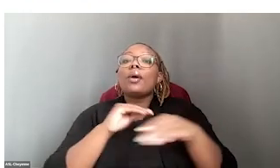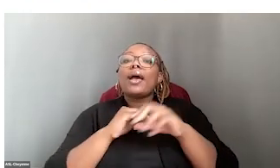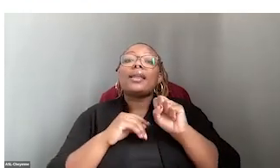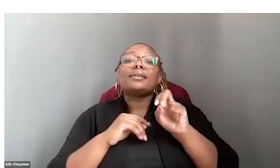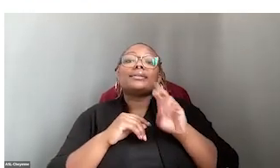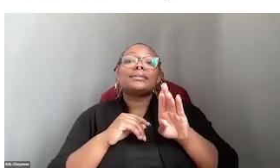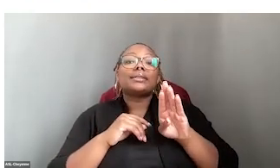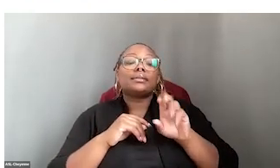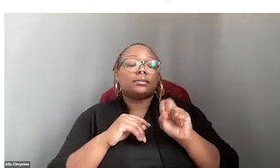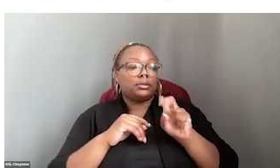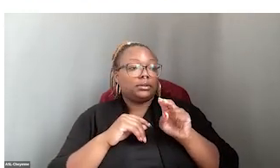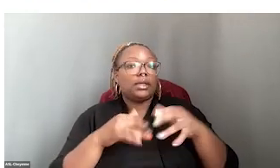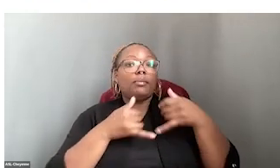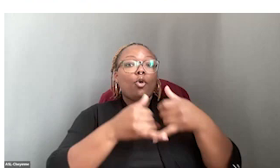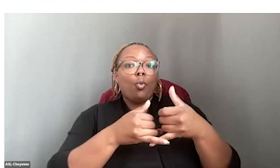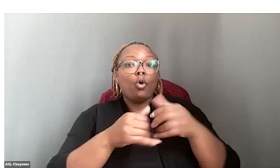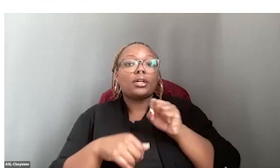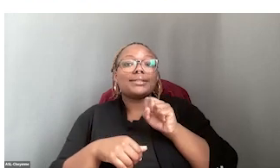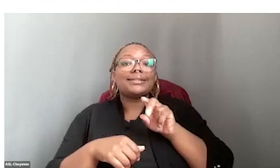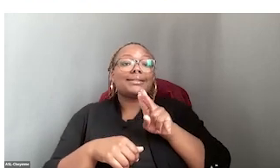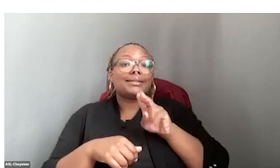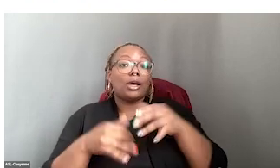the request must be submitted to research.gov.